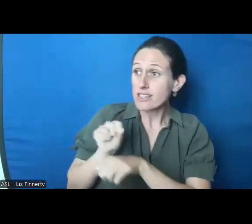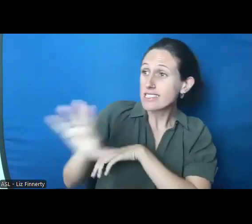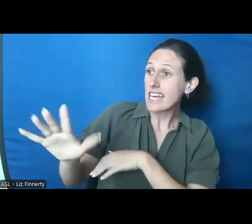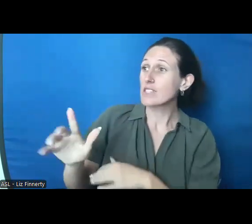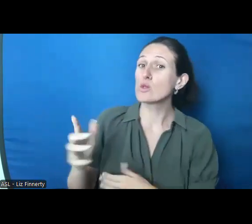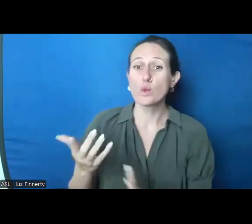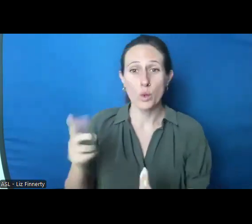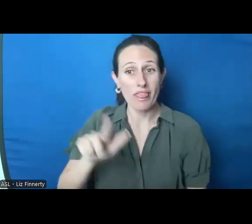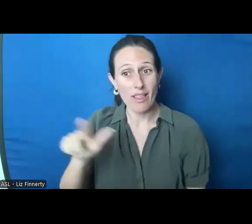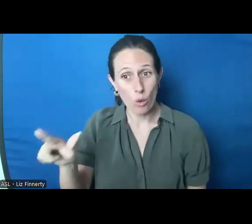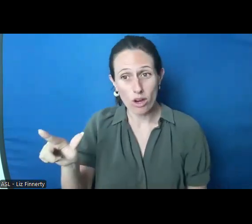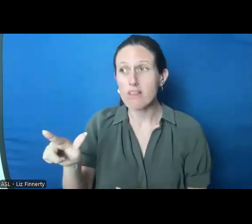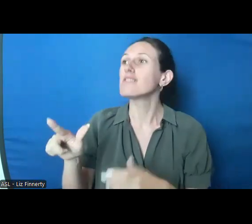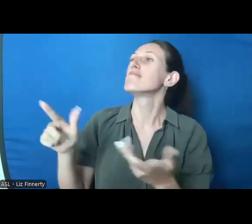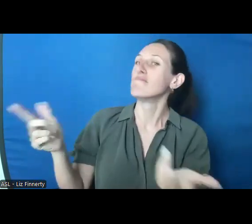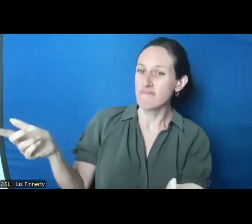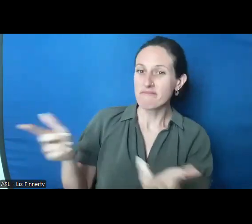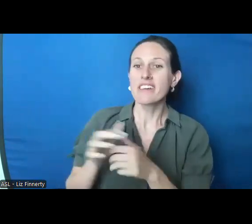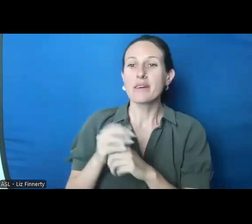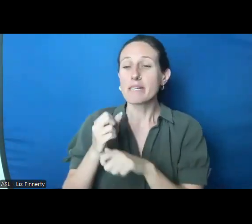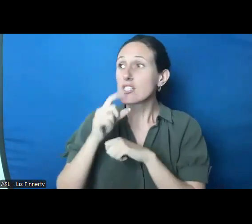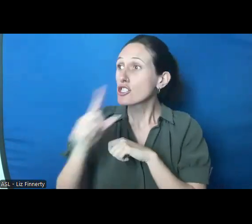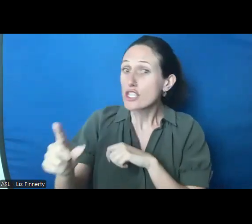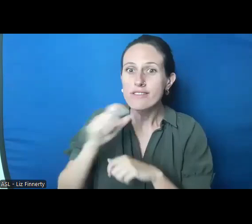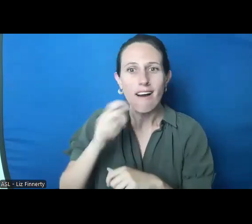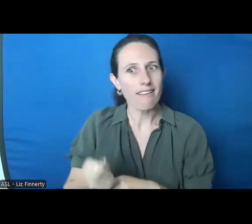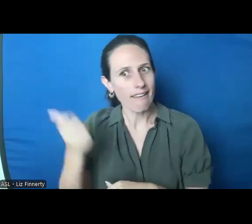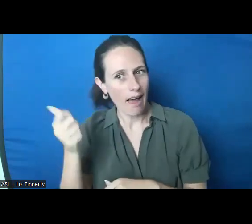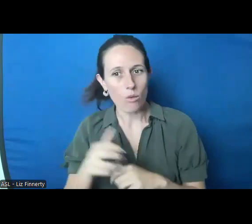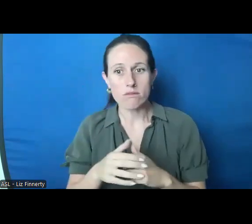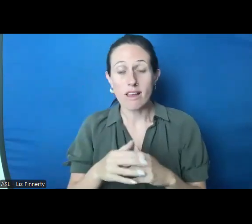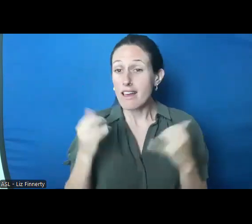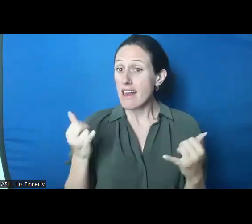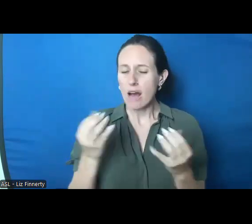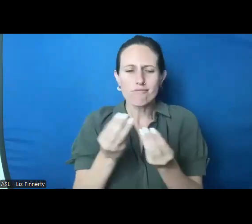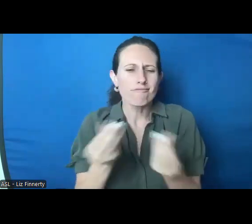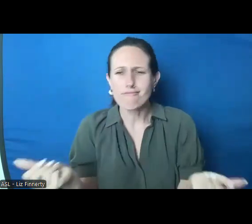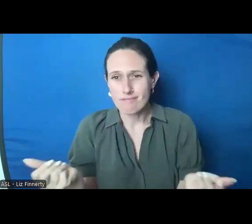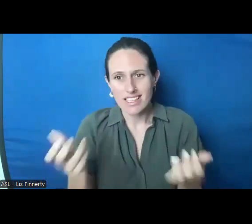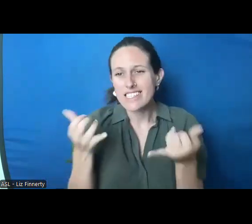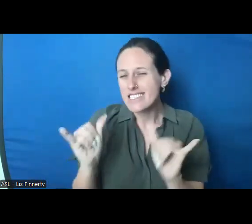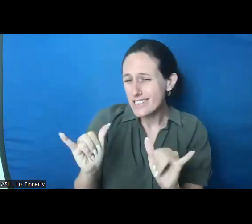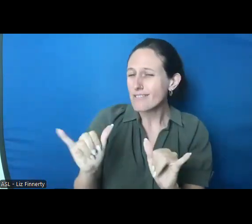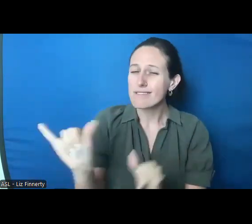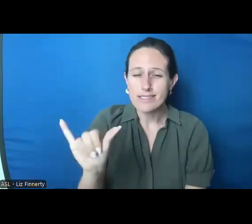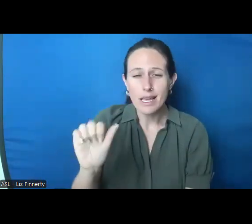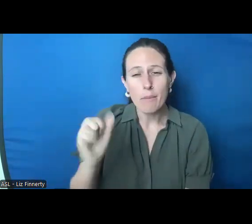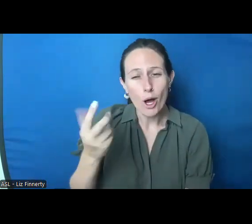assert their rights. Now that constituent is happily in their apartment with their